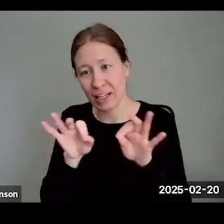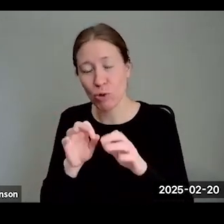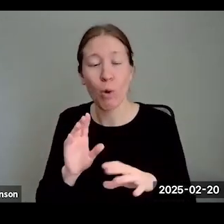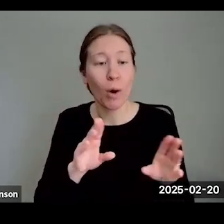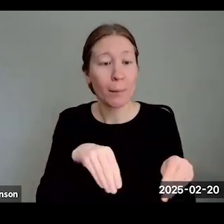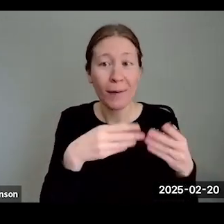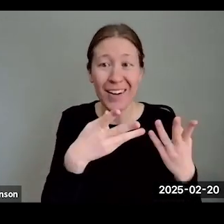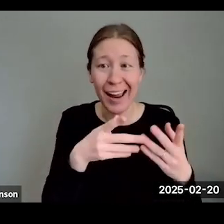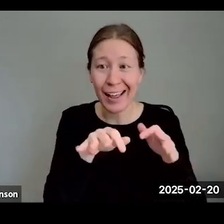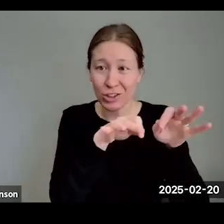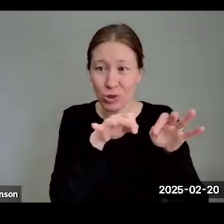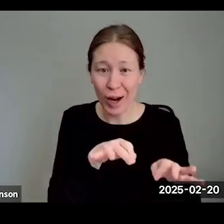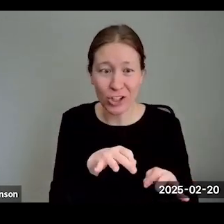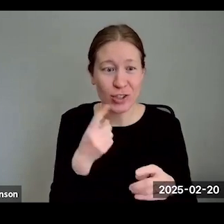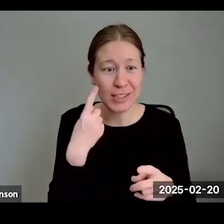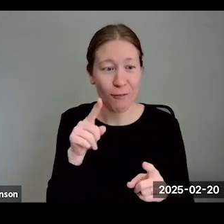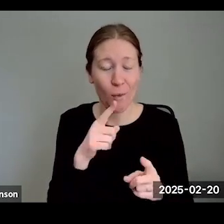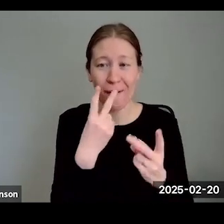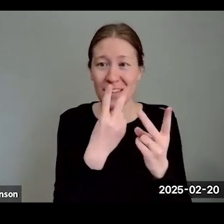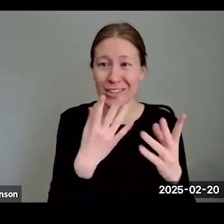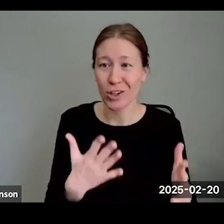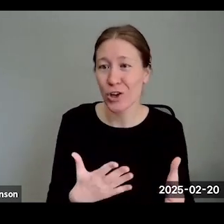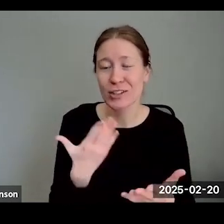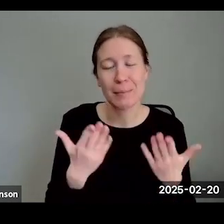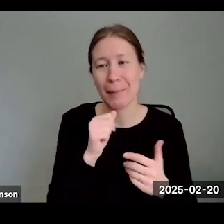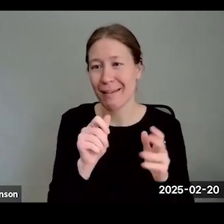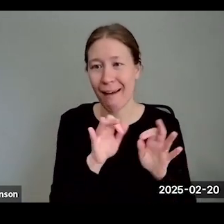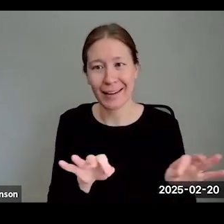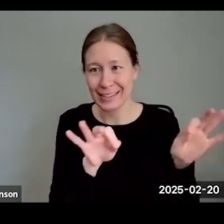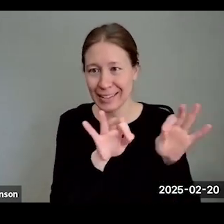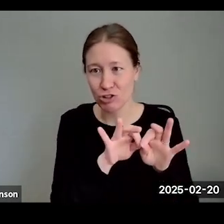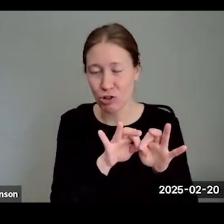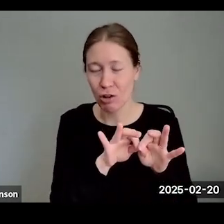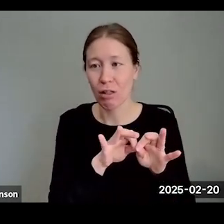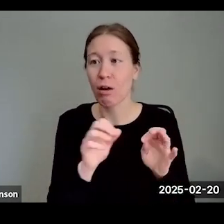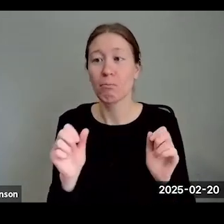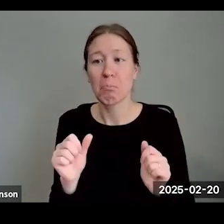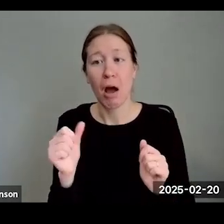may not be an essential function. Having someone else provide a direction is probably not